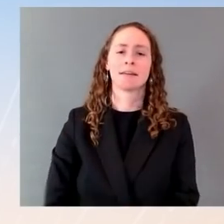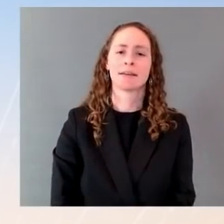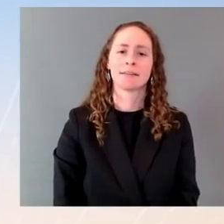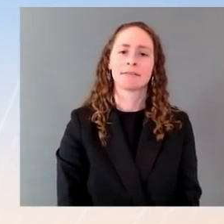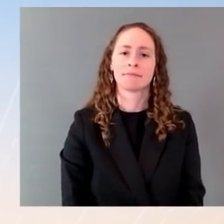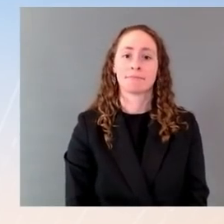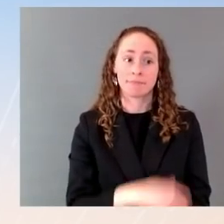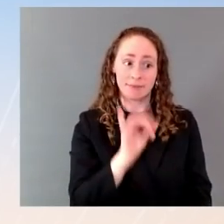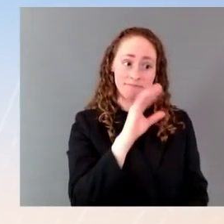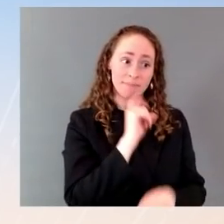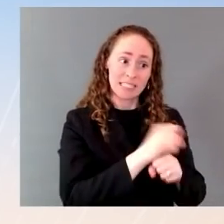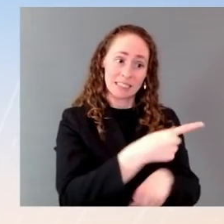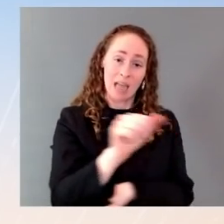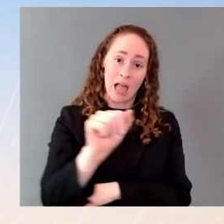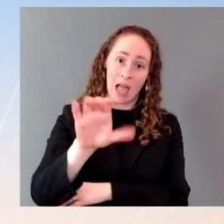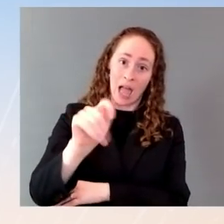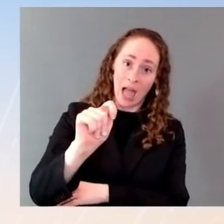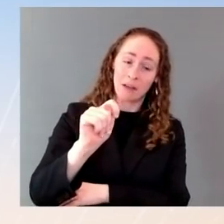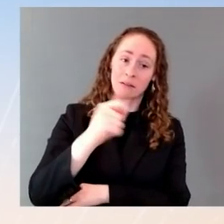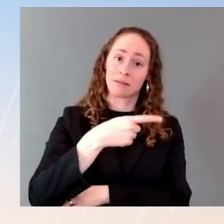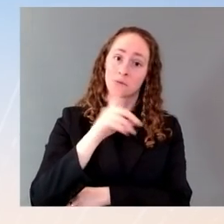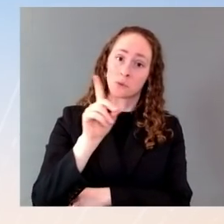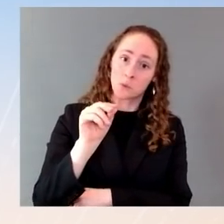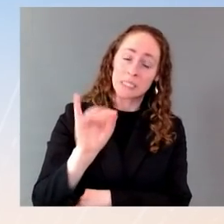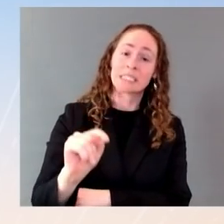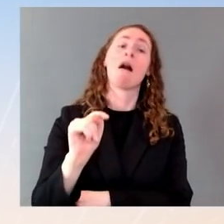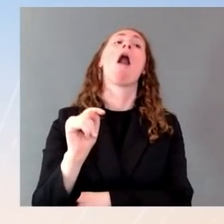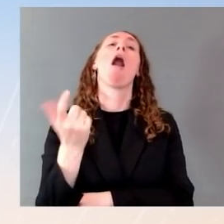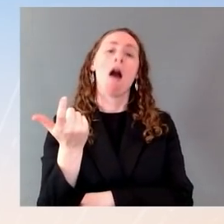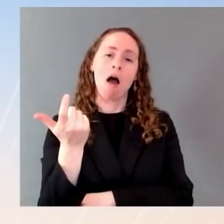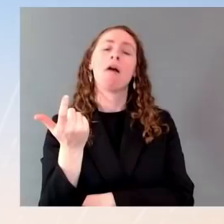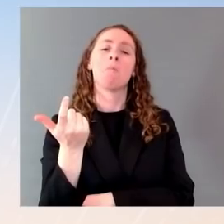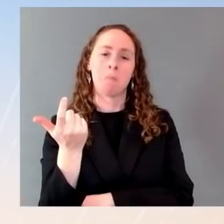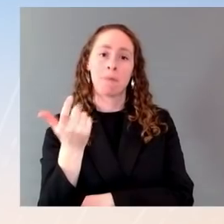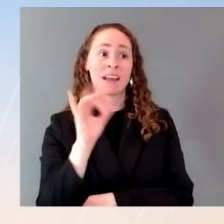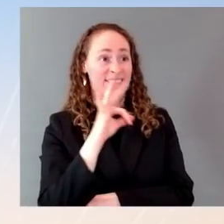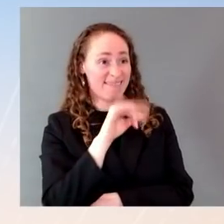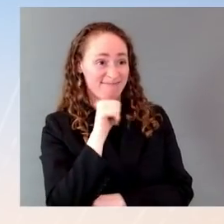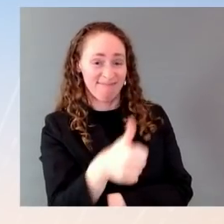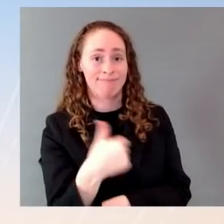that Putin got the message today? Would it be for him to start to pull troops back? And when?